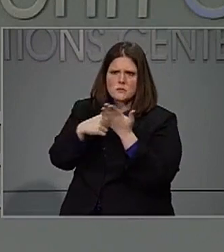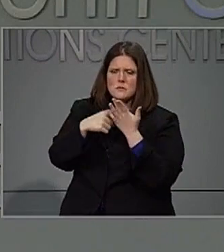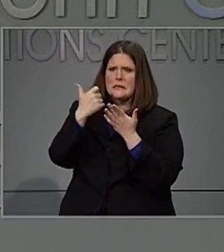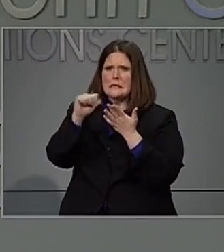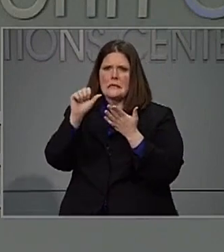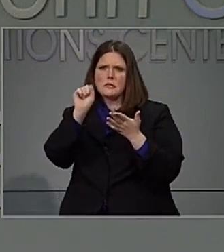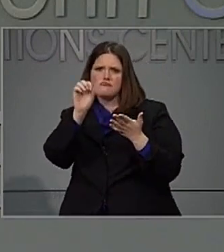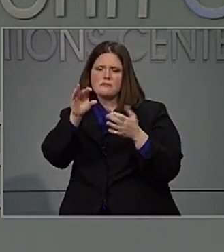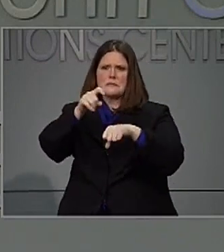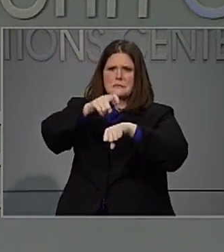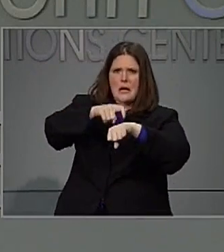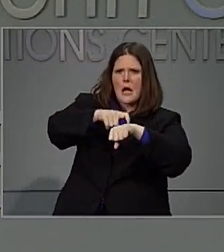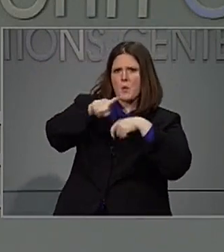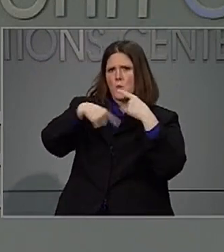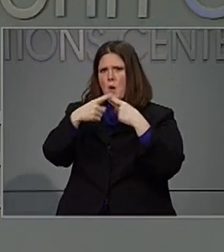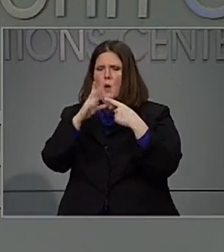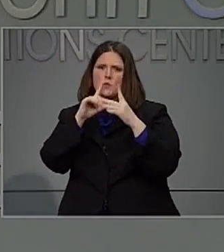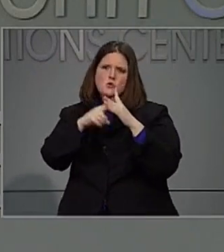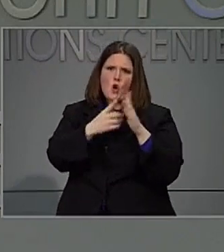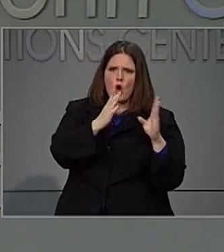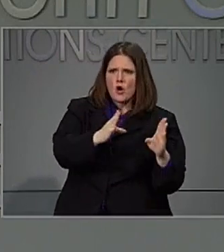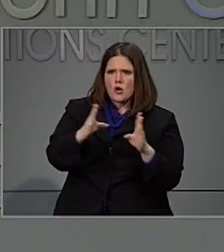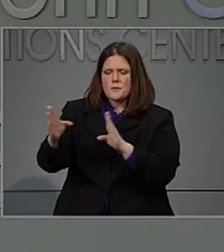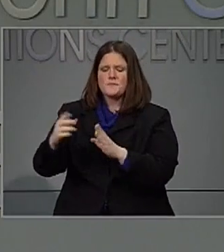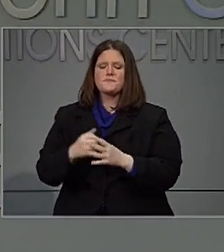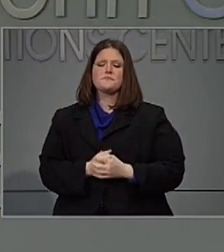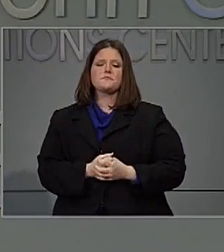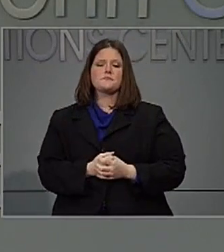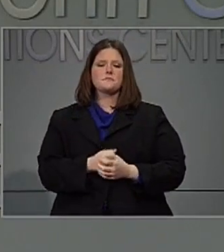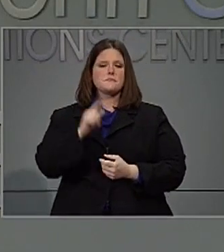CAMPS IN SPORTS. WHETHER THERE WAS ANY UPDATES ON